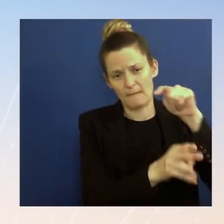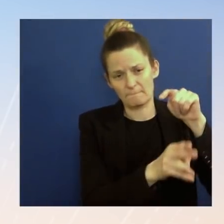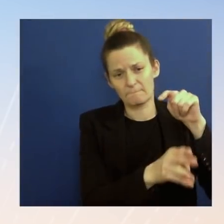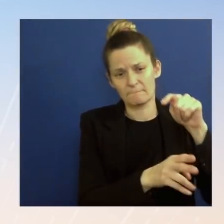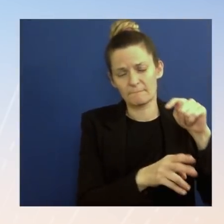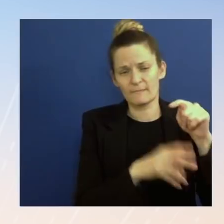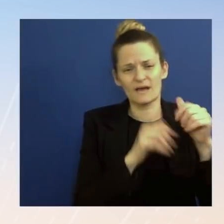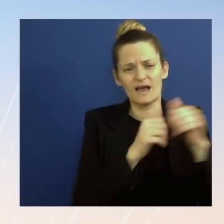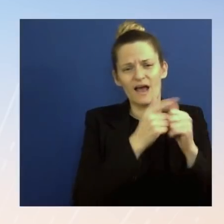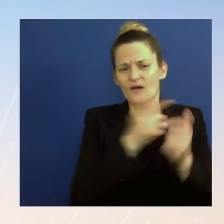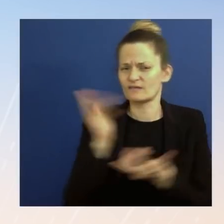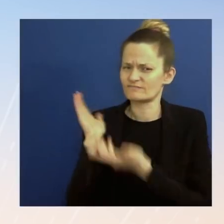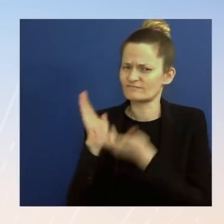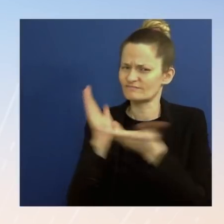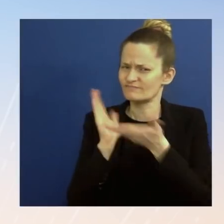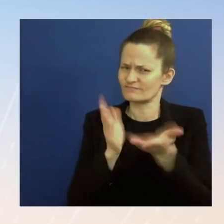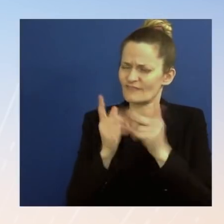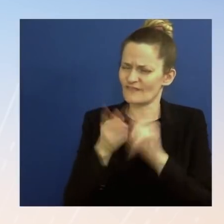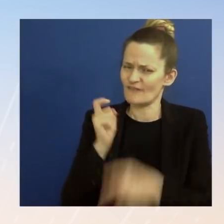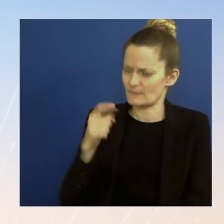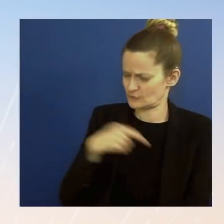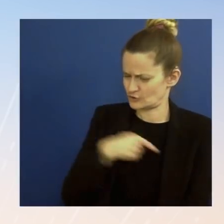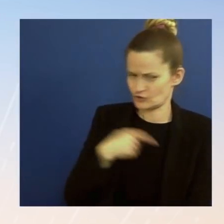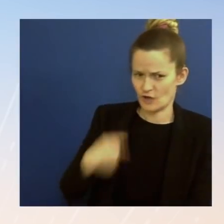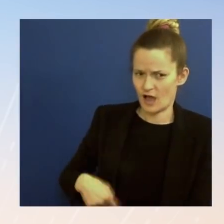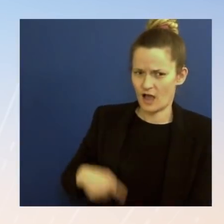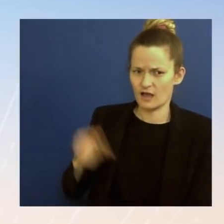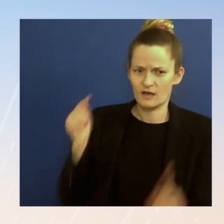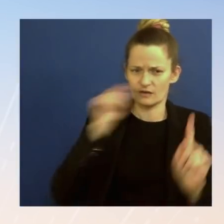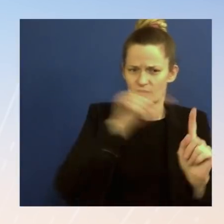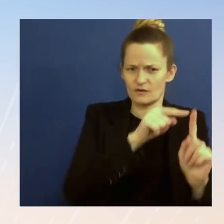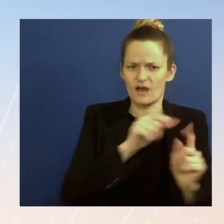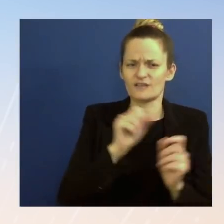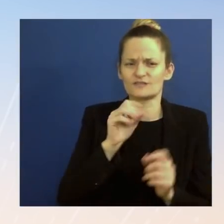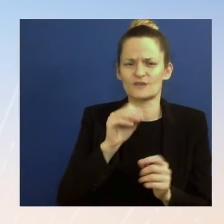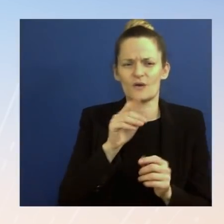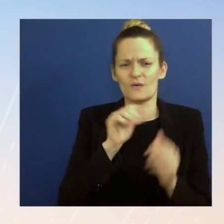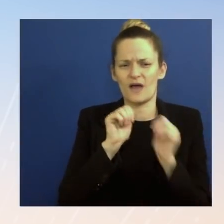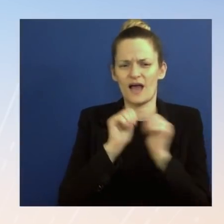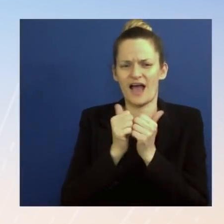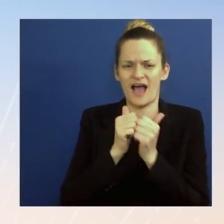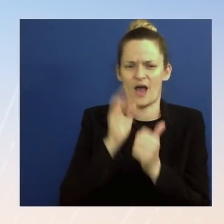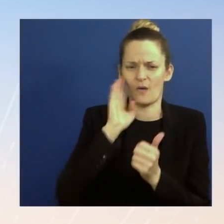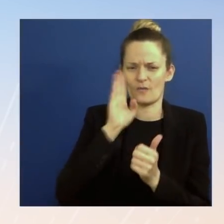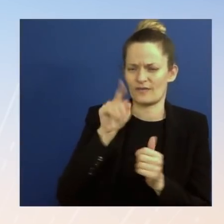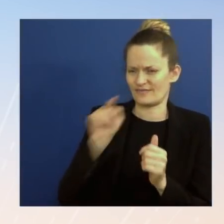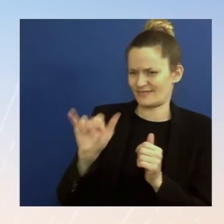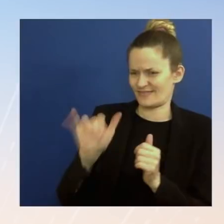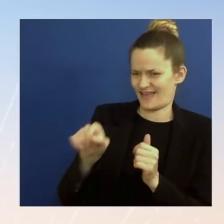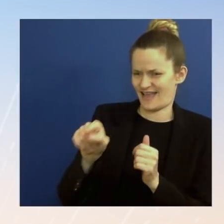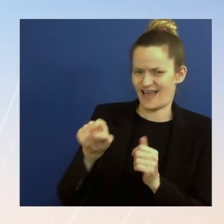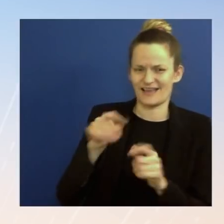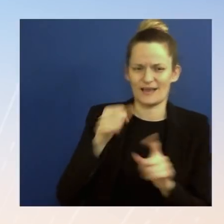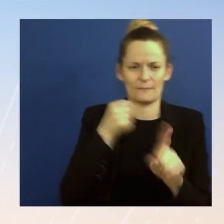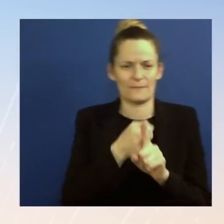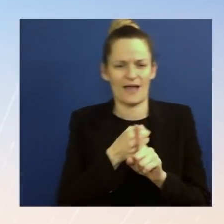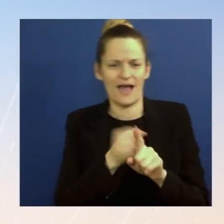What I will say is that, because of the steps we've taken and a number of steps we've taken to better --